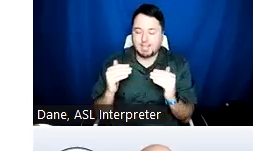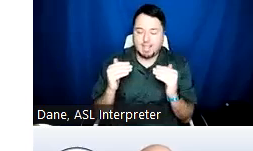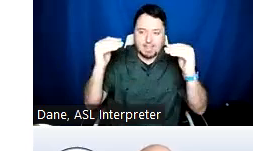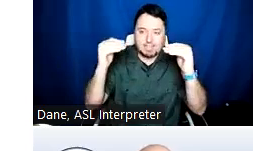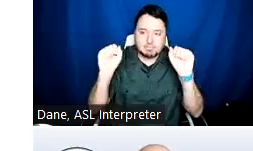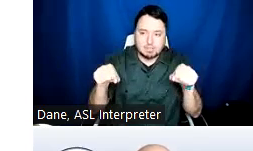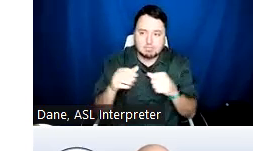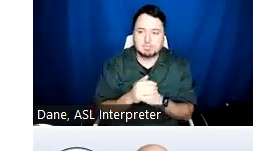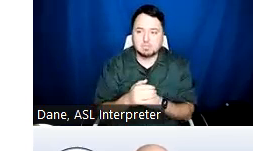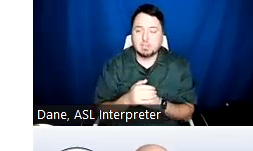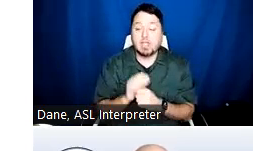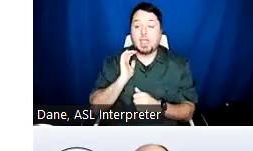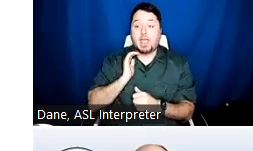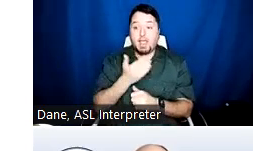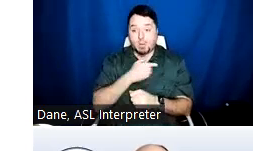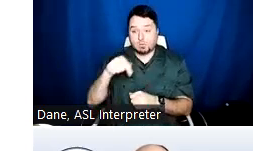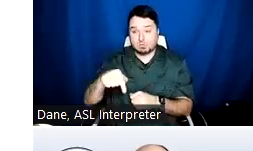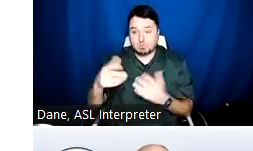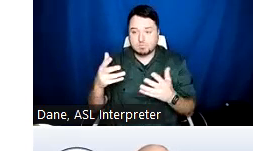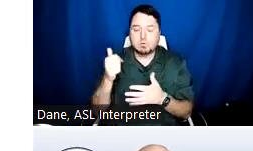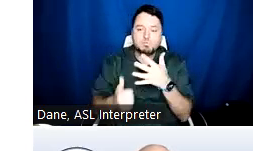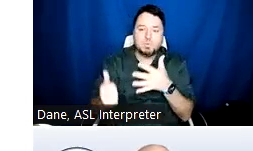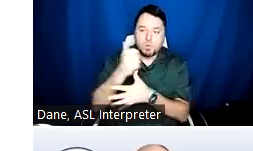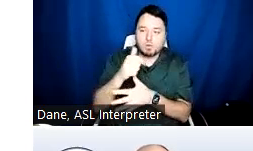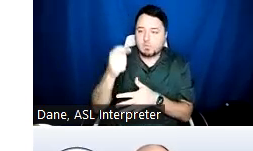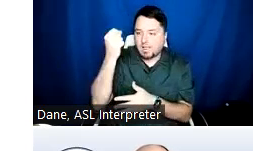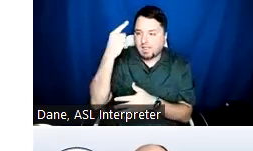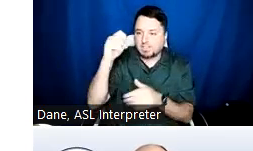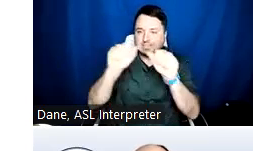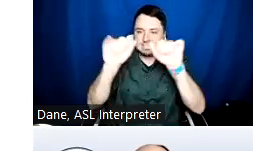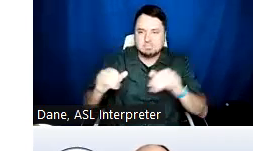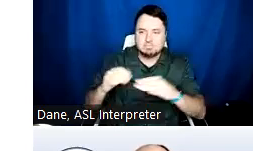From our initiative it is imperative to understand the systematic barriers in our